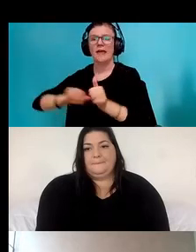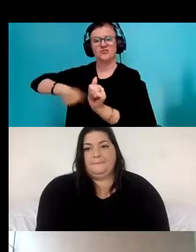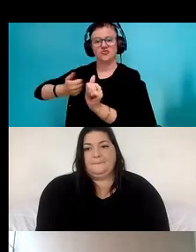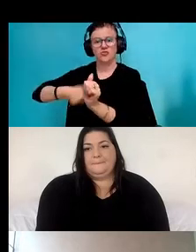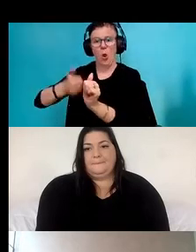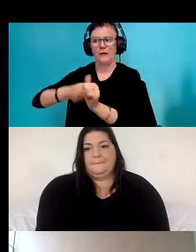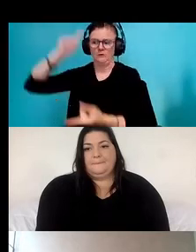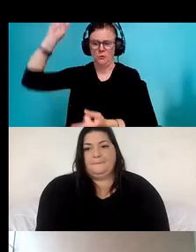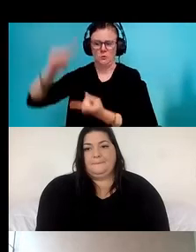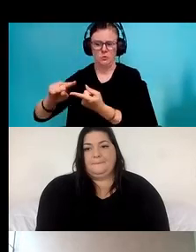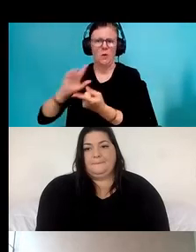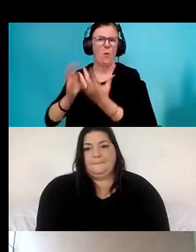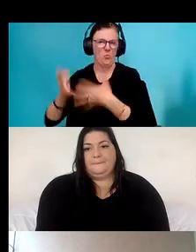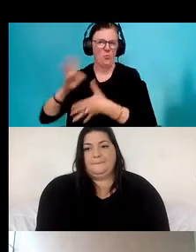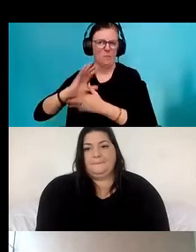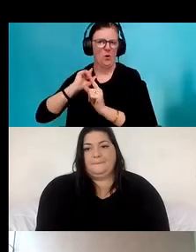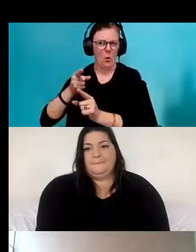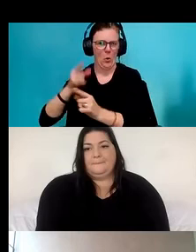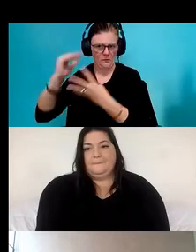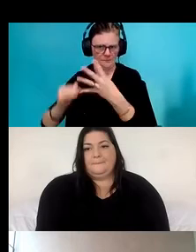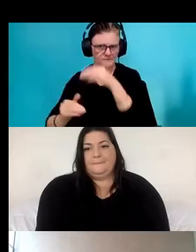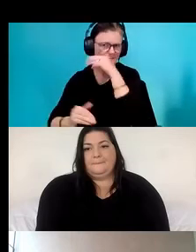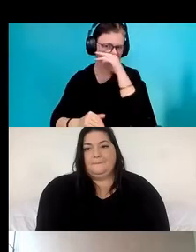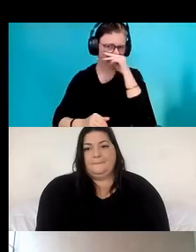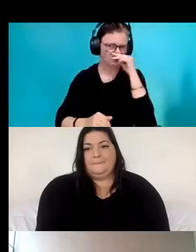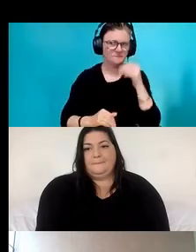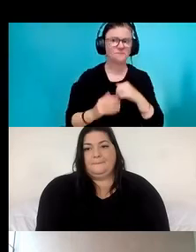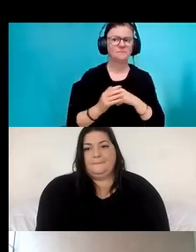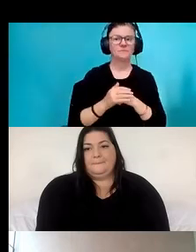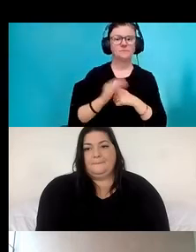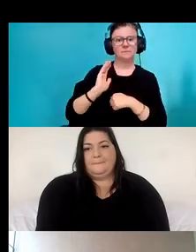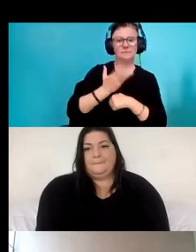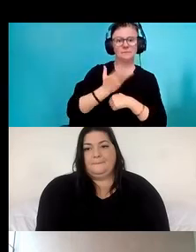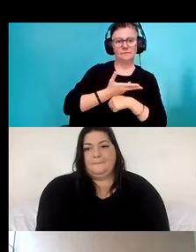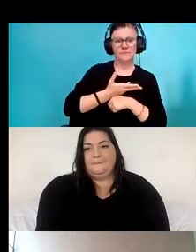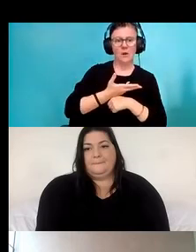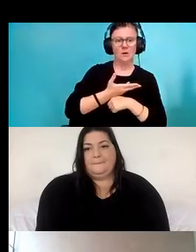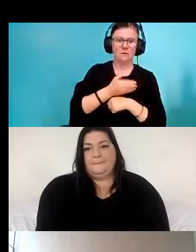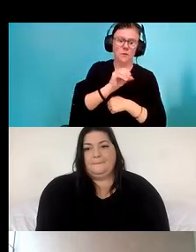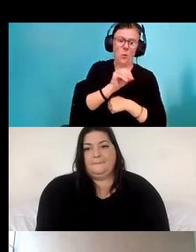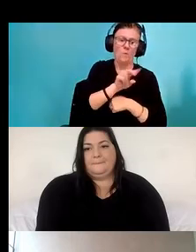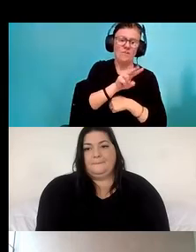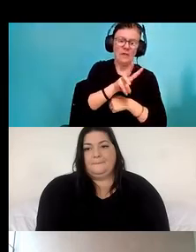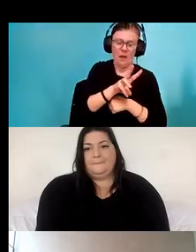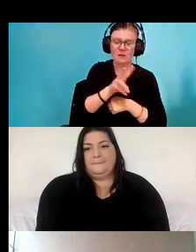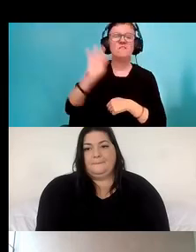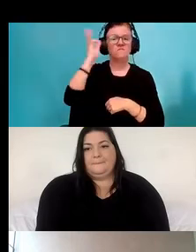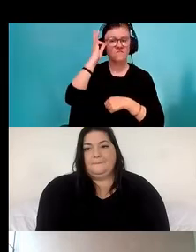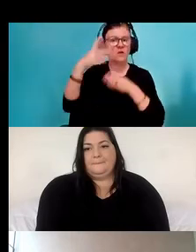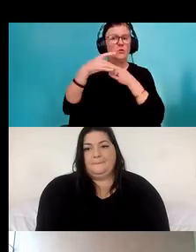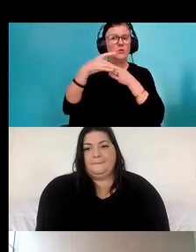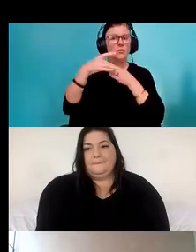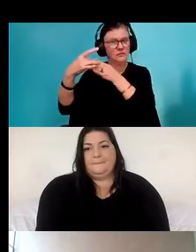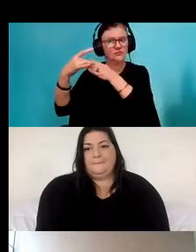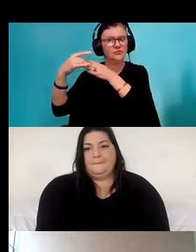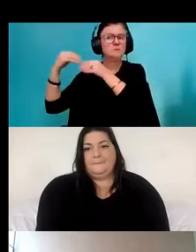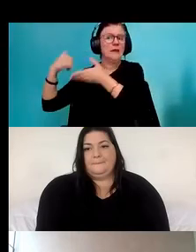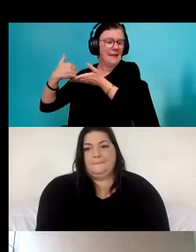OVW's main mission is to provide that federal leadership and to help communities in their efforts to reduce these crimes